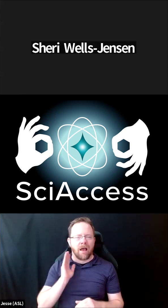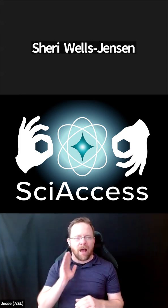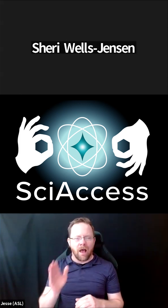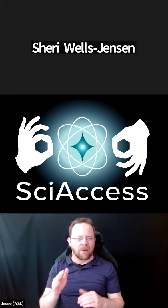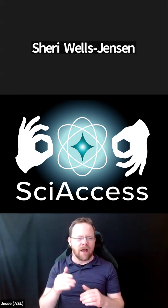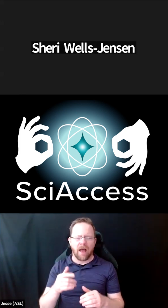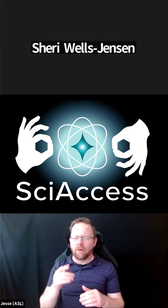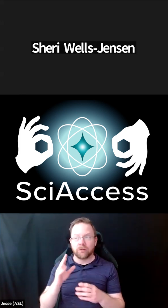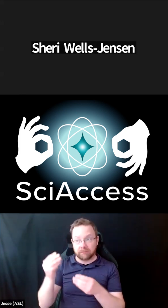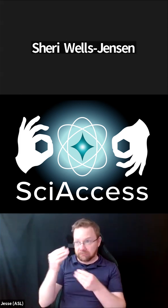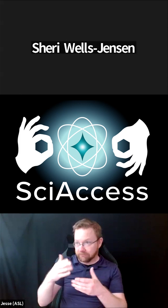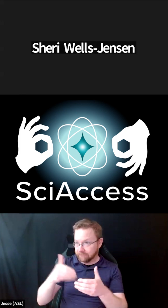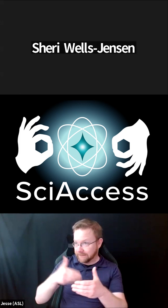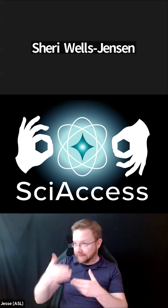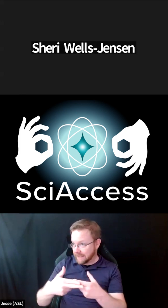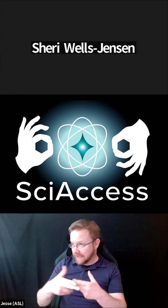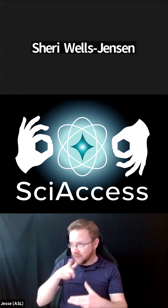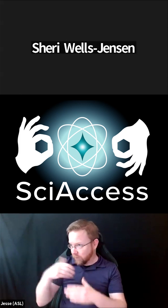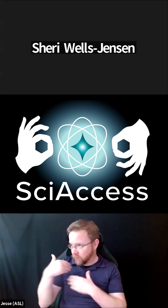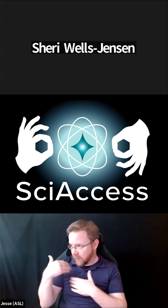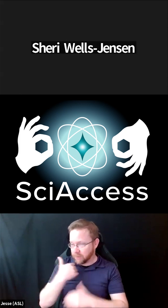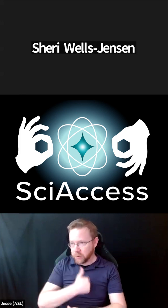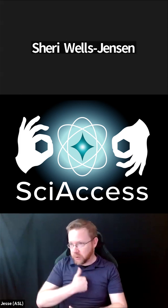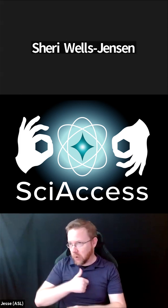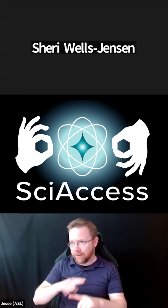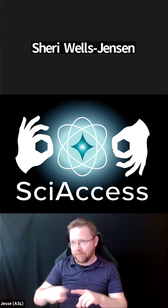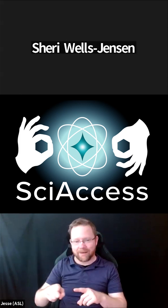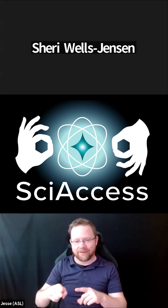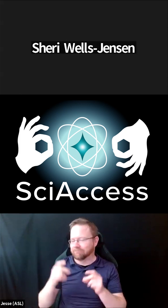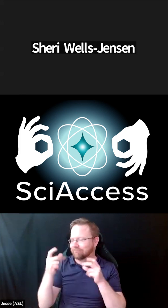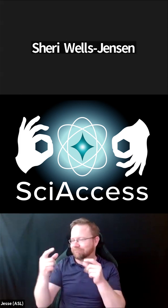the slides my apologies, keep flying and we'll hopefully sync up.